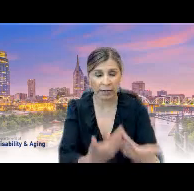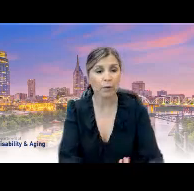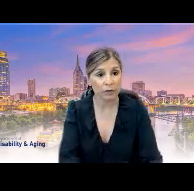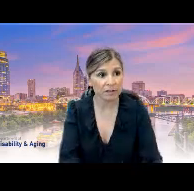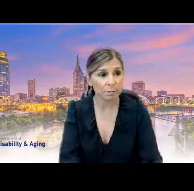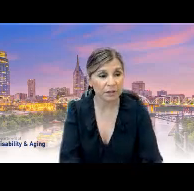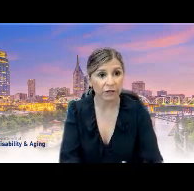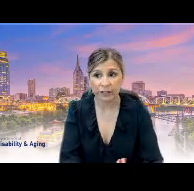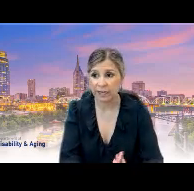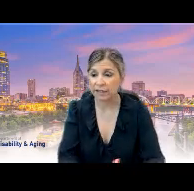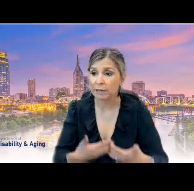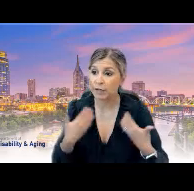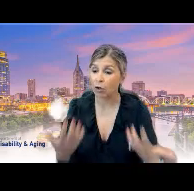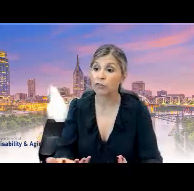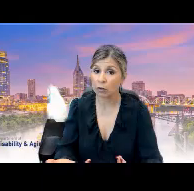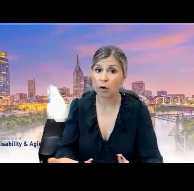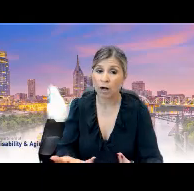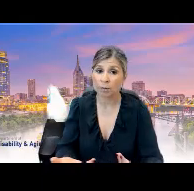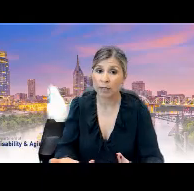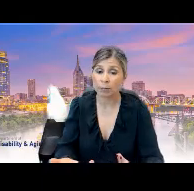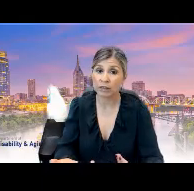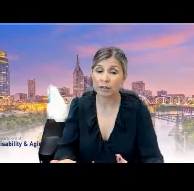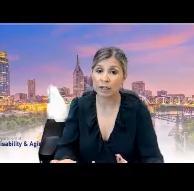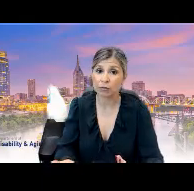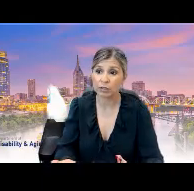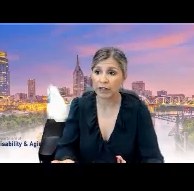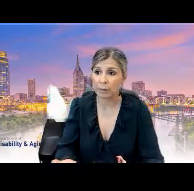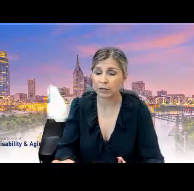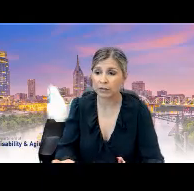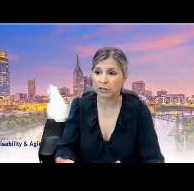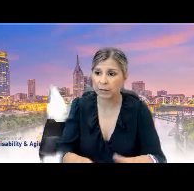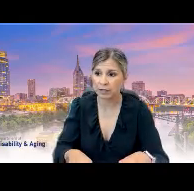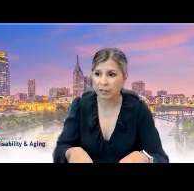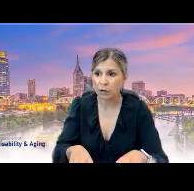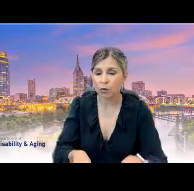but also on people with intellectual and developmental disabilities respond when a